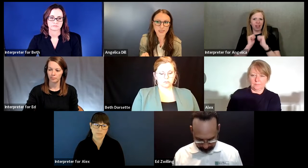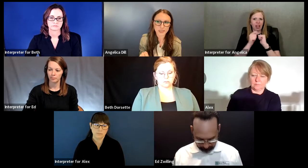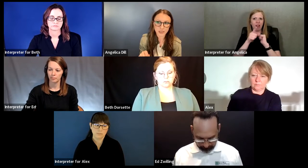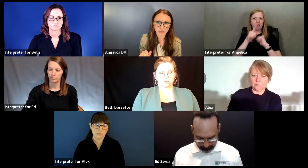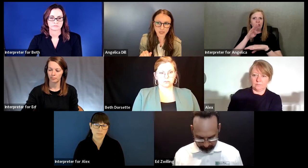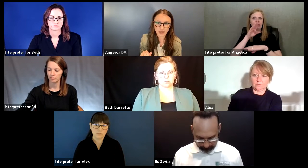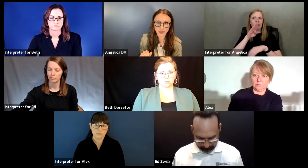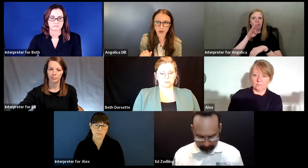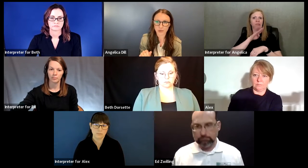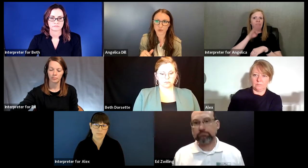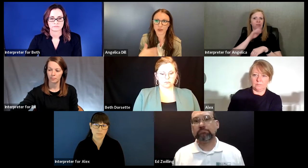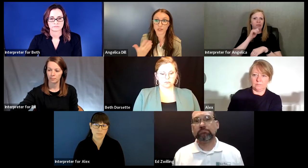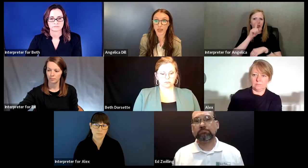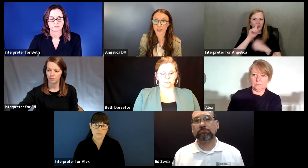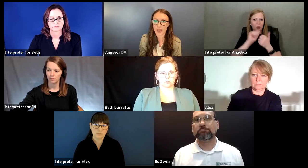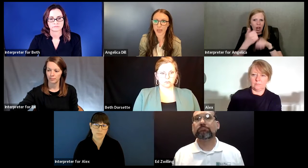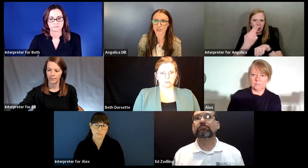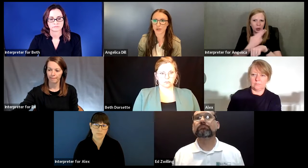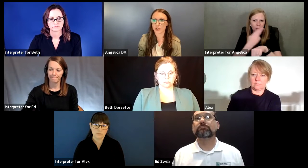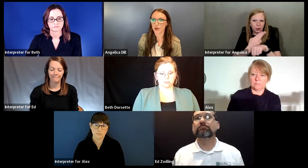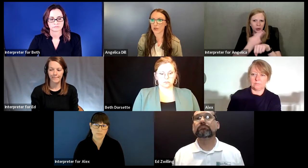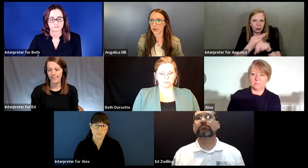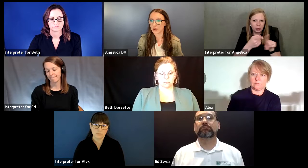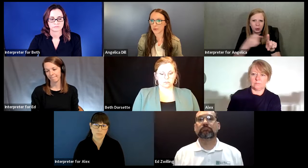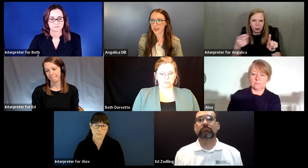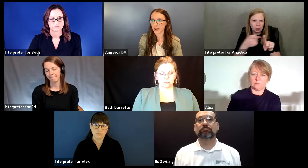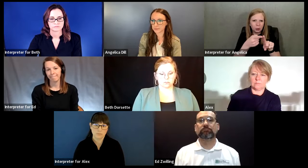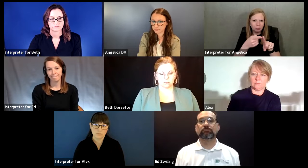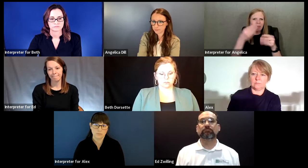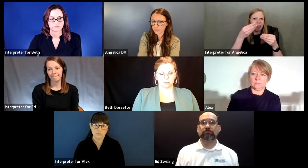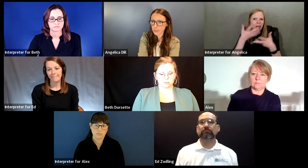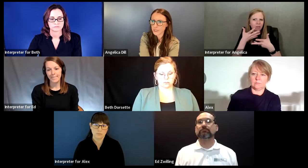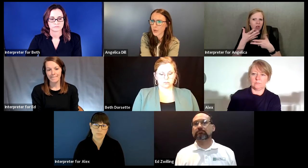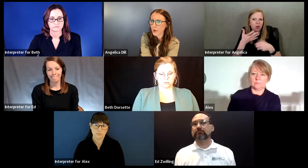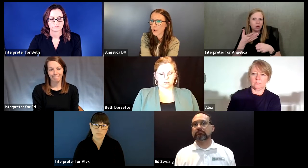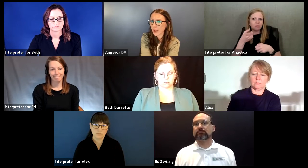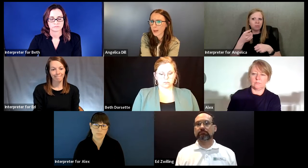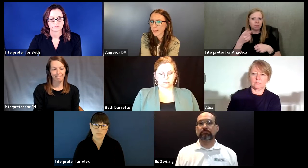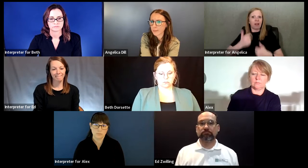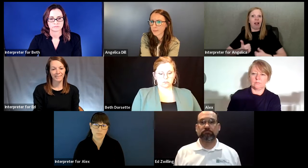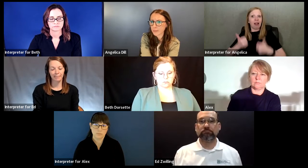There's a CC button at the bottom. We have a Live Captionist on the call right now.